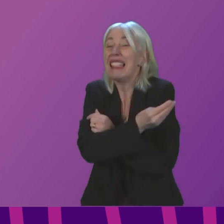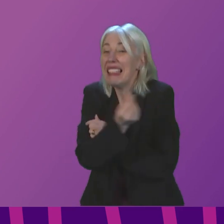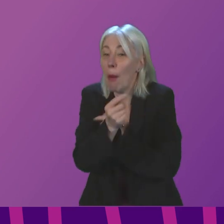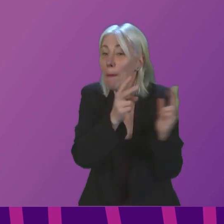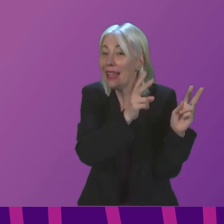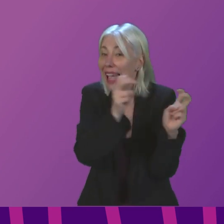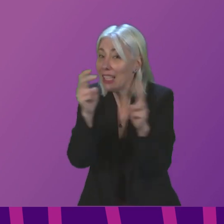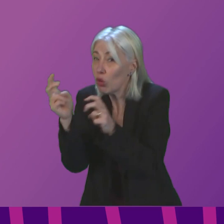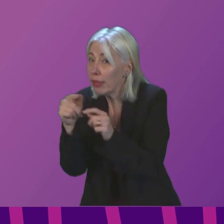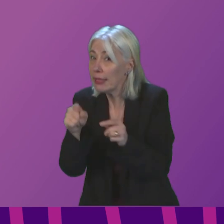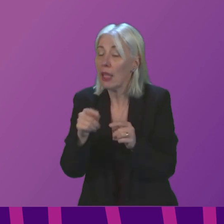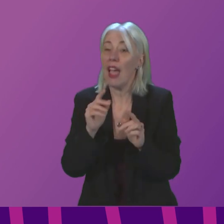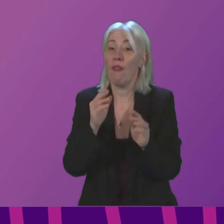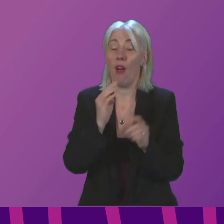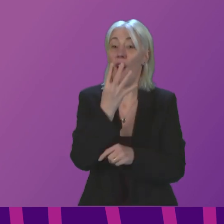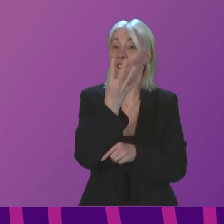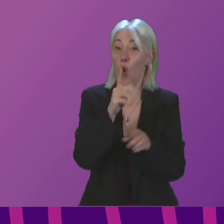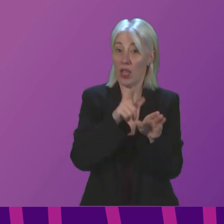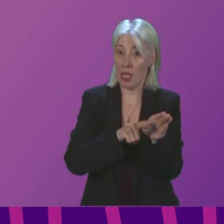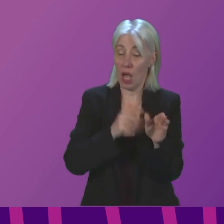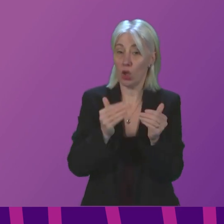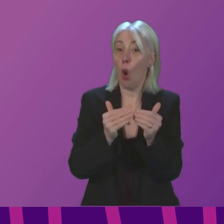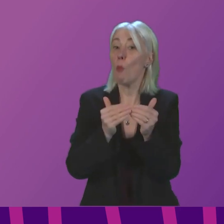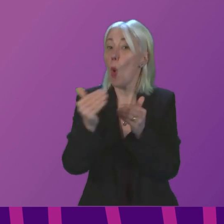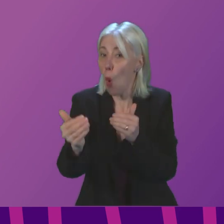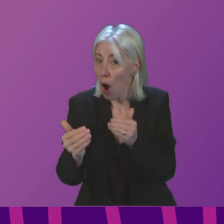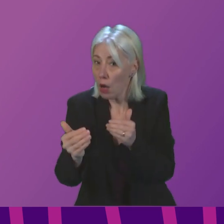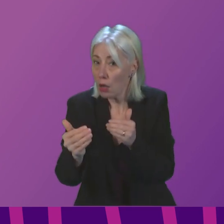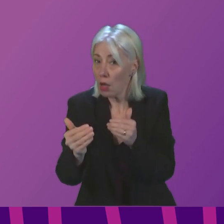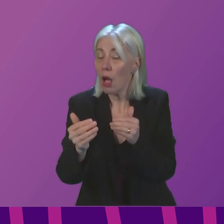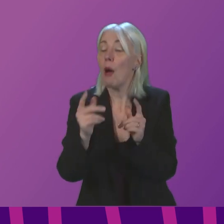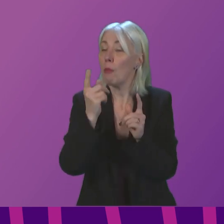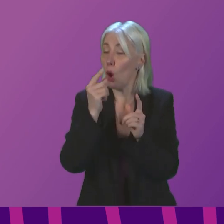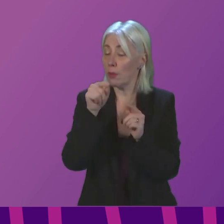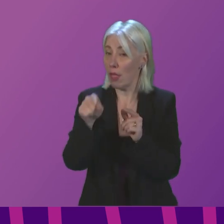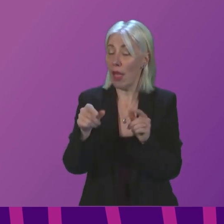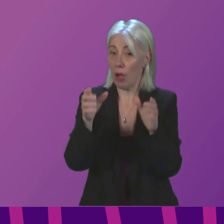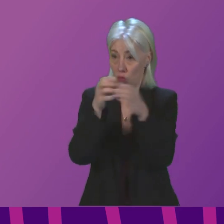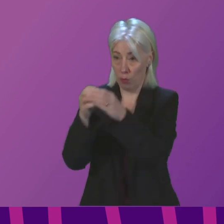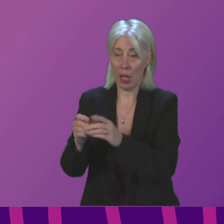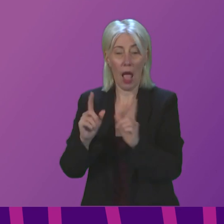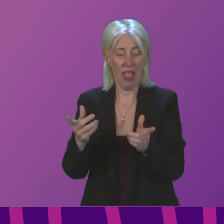serving sentences of four years or more. I do not want to get into politics on such a